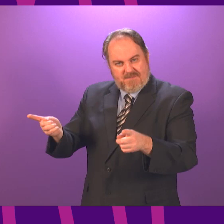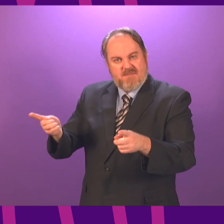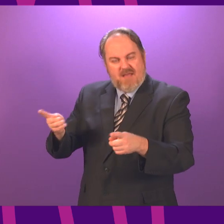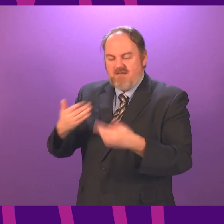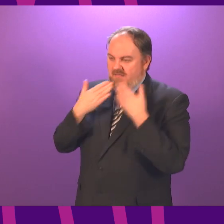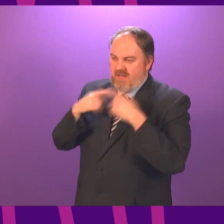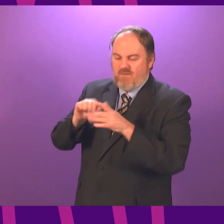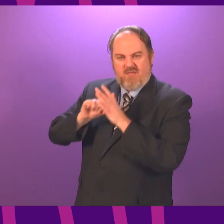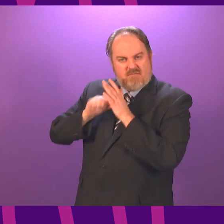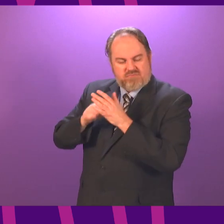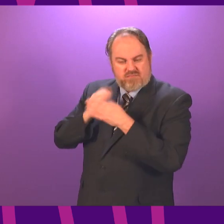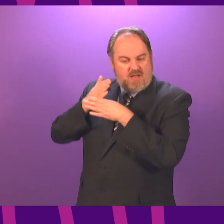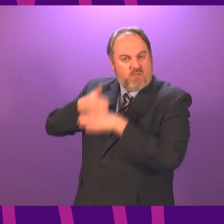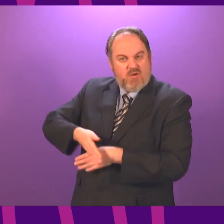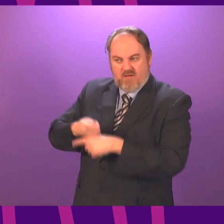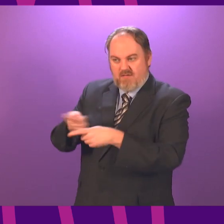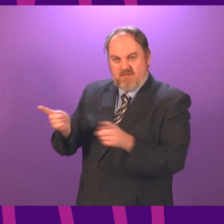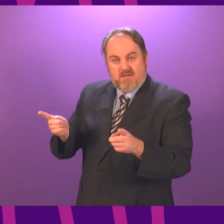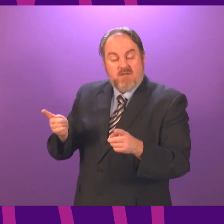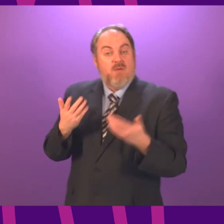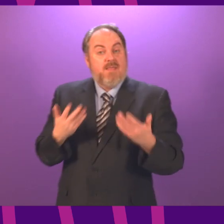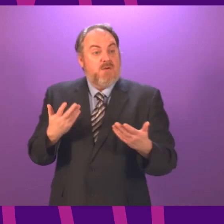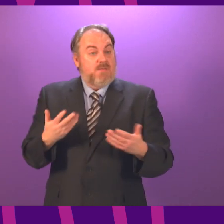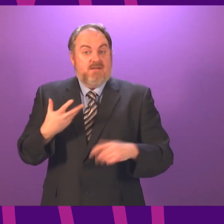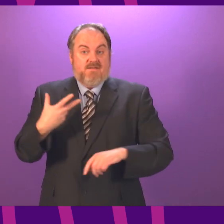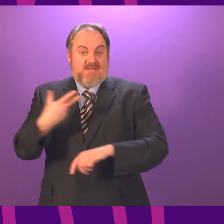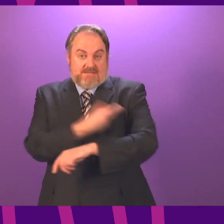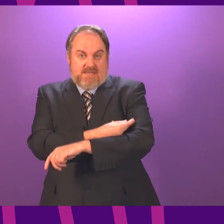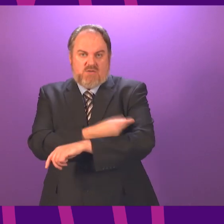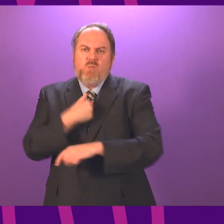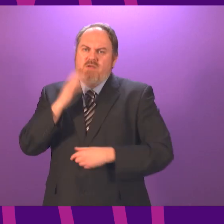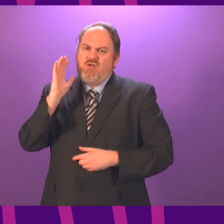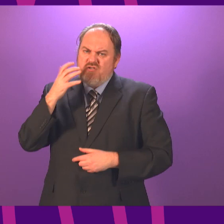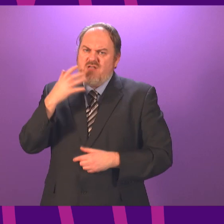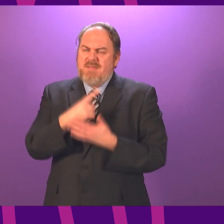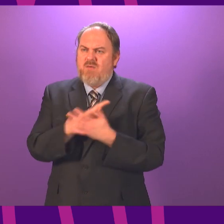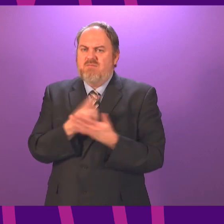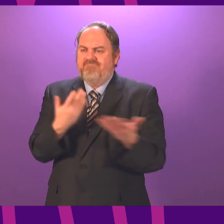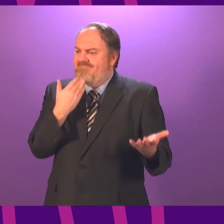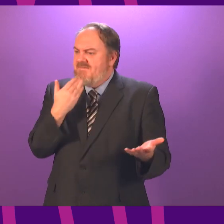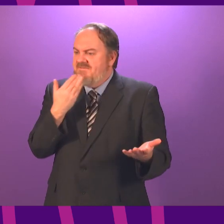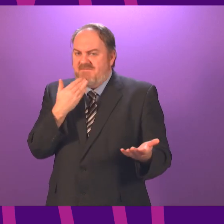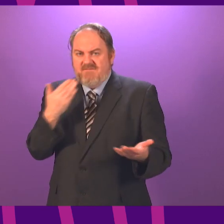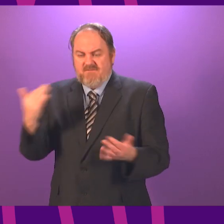The limiting factor in the programme remains supply. We have demonstrated that we have